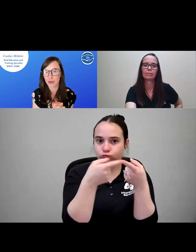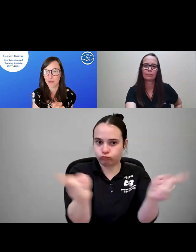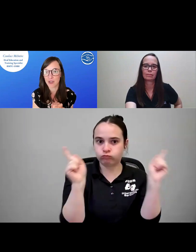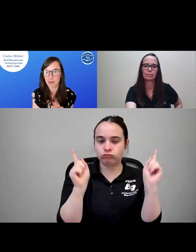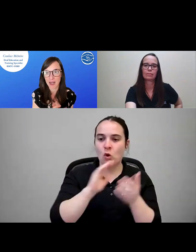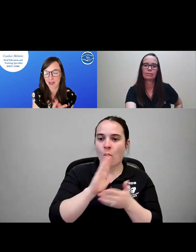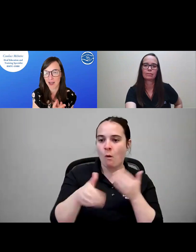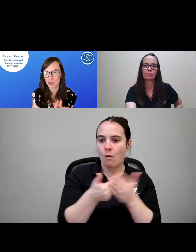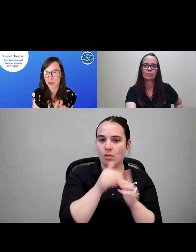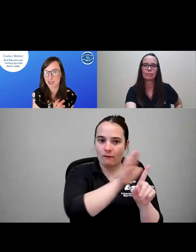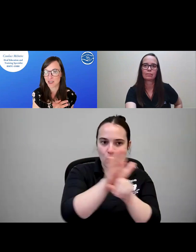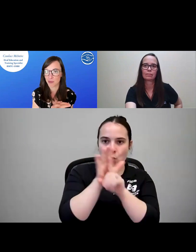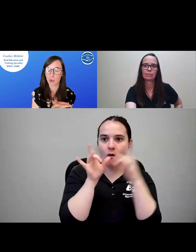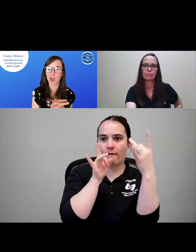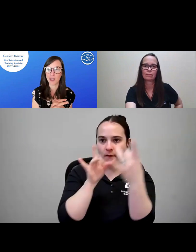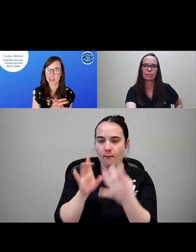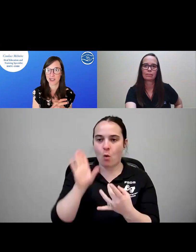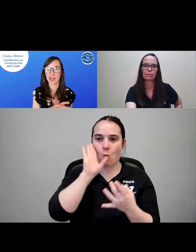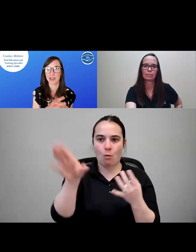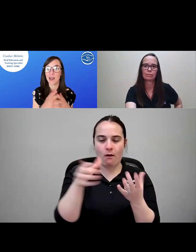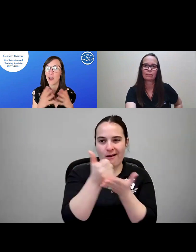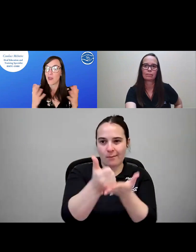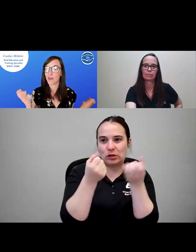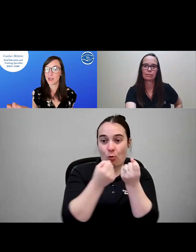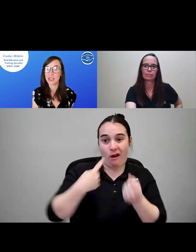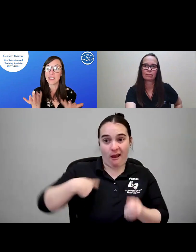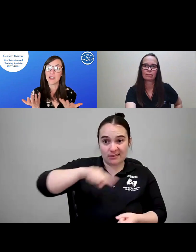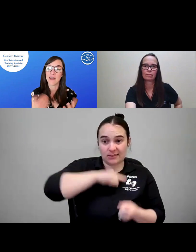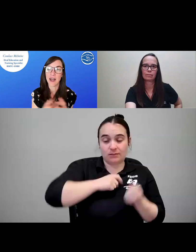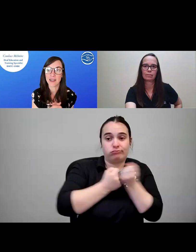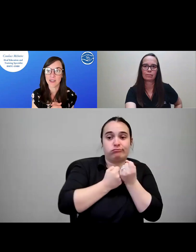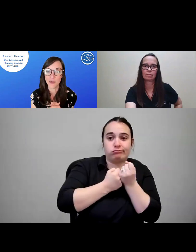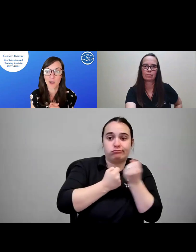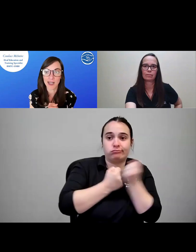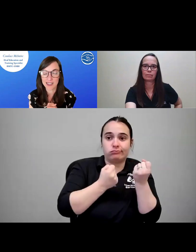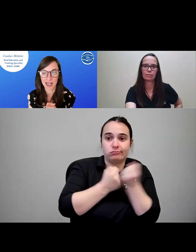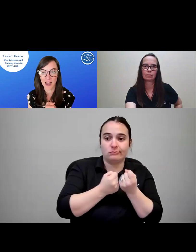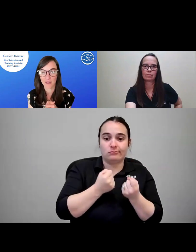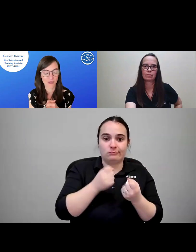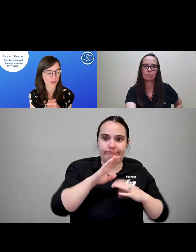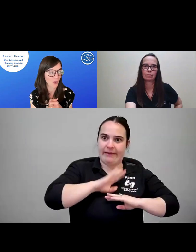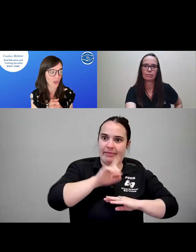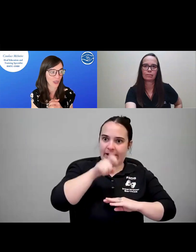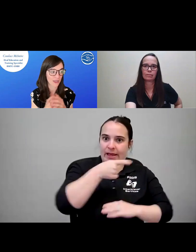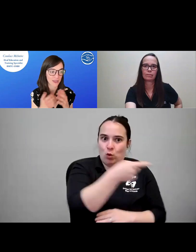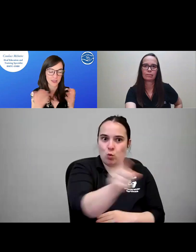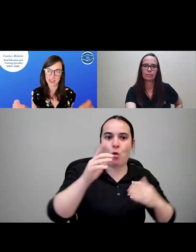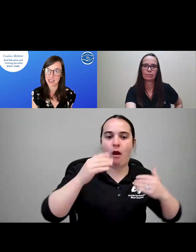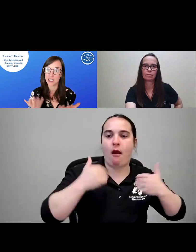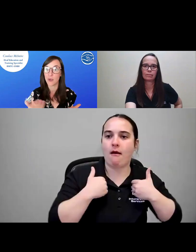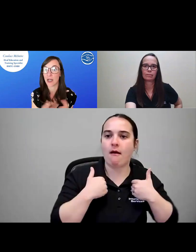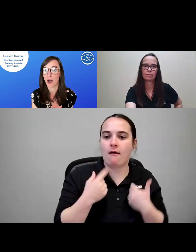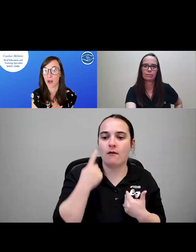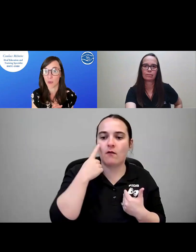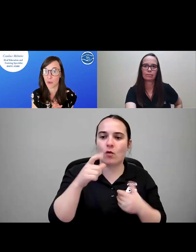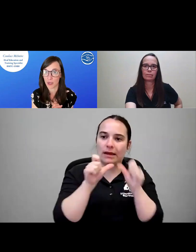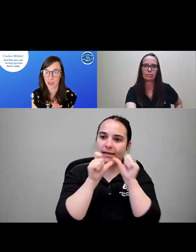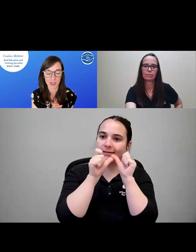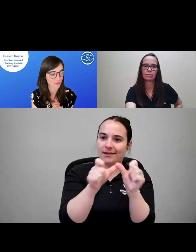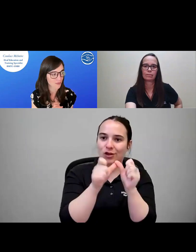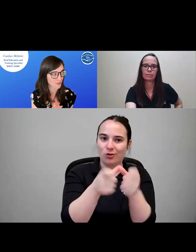your feedback helps support us and the need that you guys have for continuing our work.